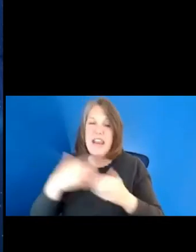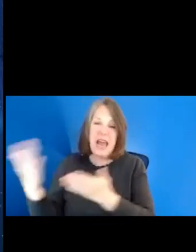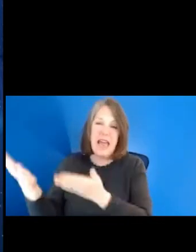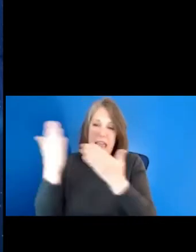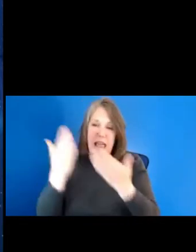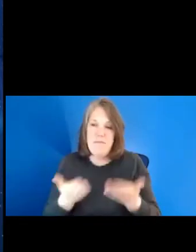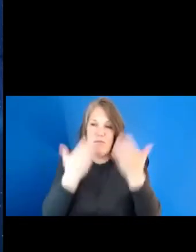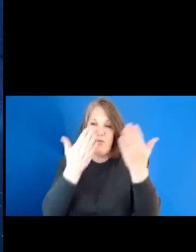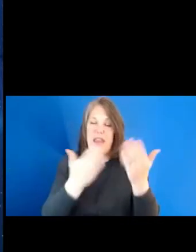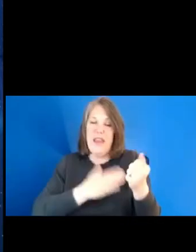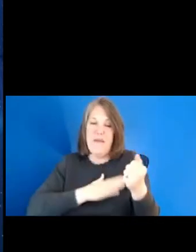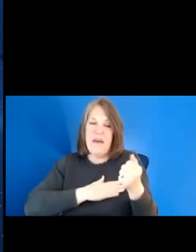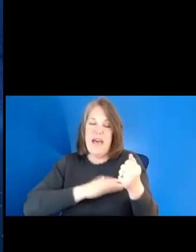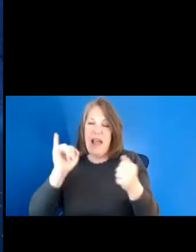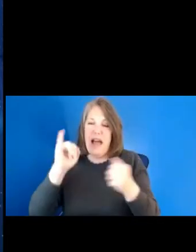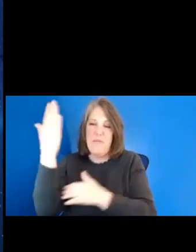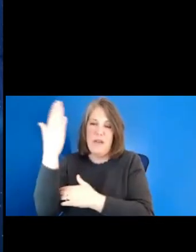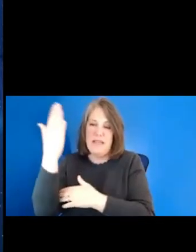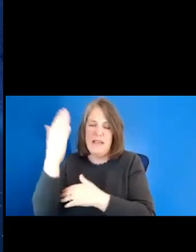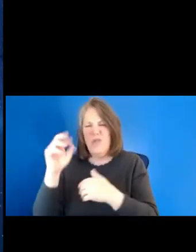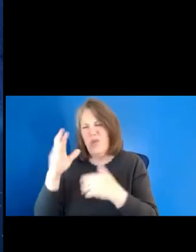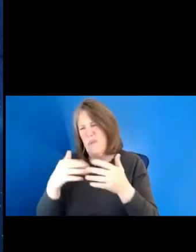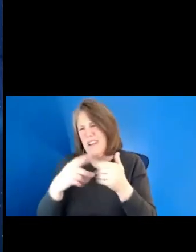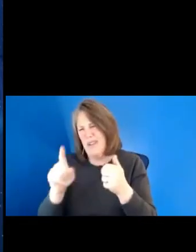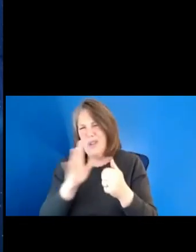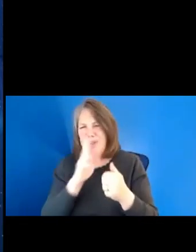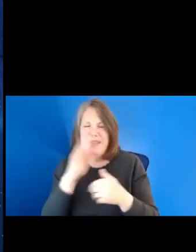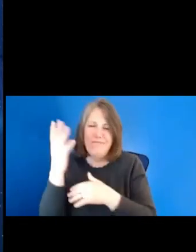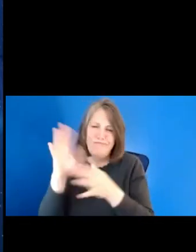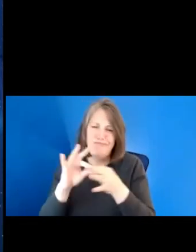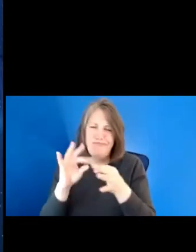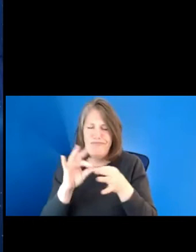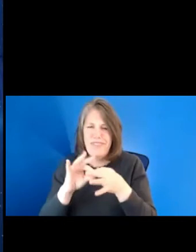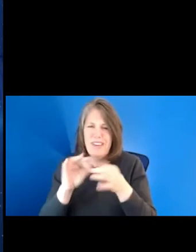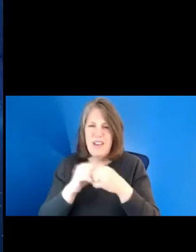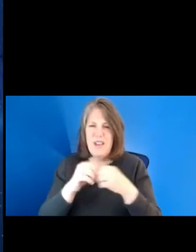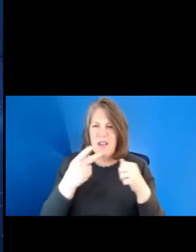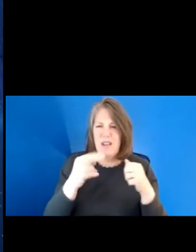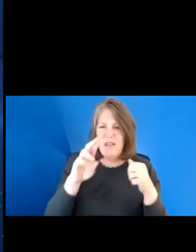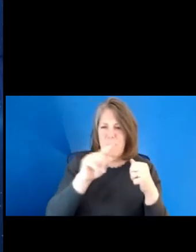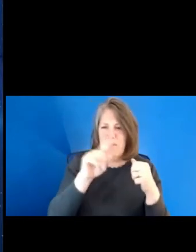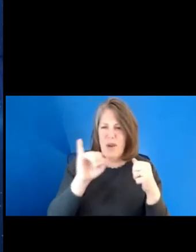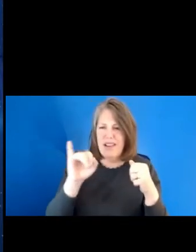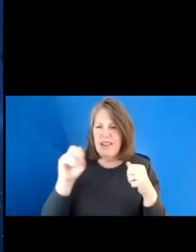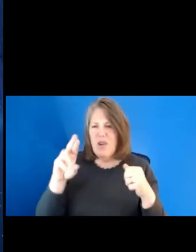or whatever you would normally say with 17:22:47 Presi or PowerPoint or any other